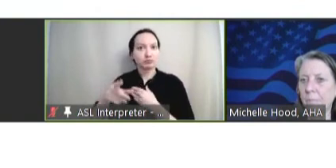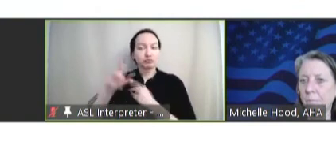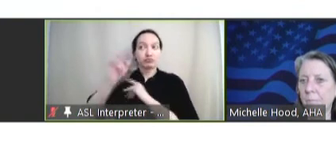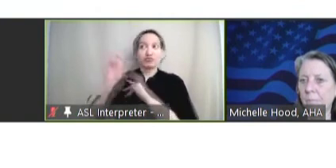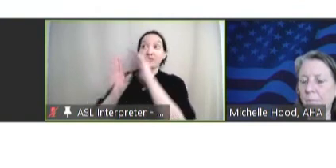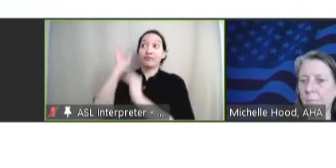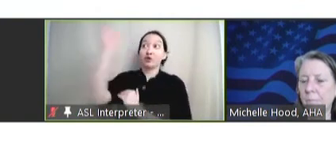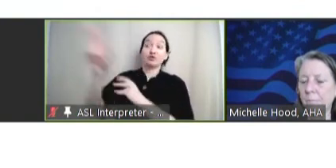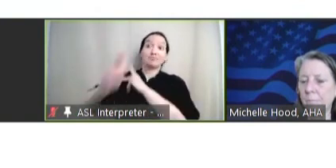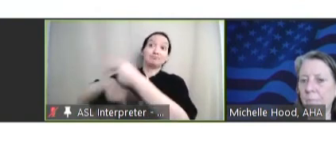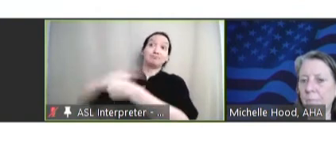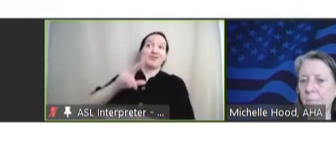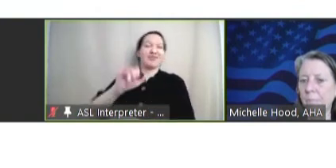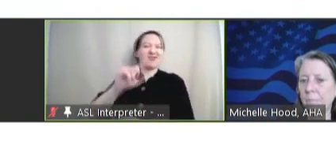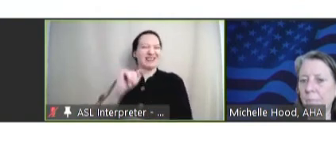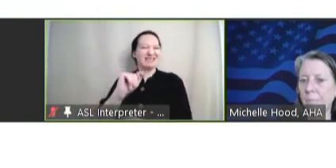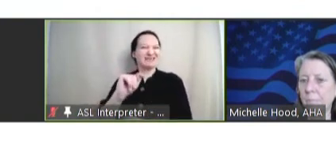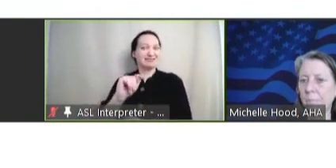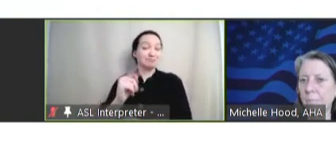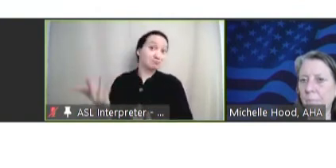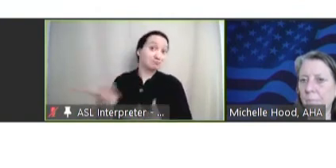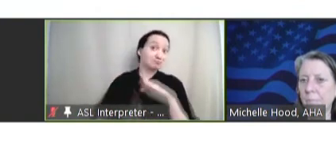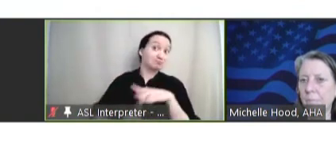Jeffrey Duchin: Thank you.